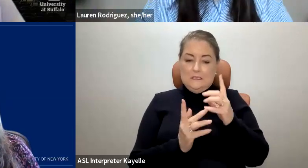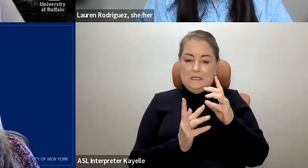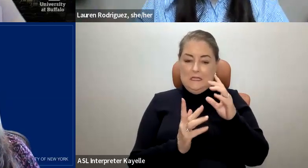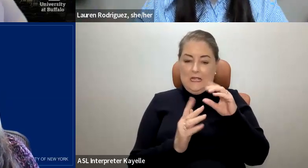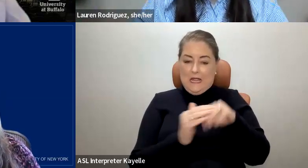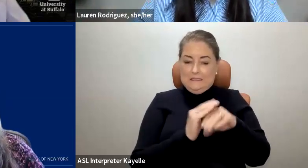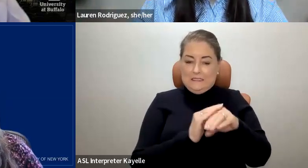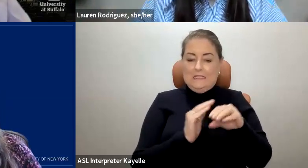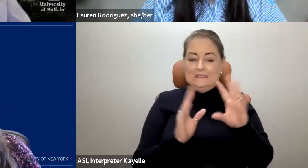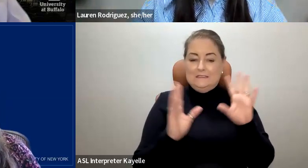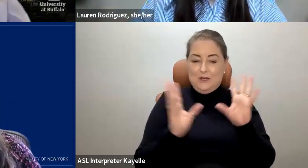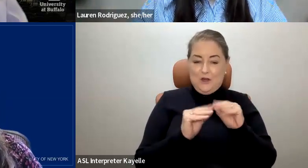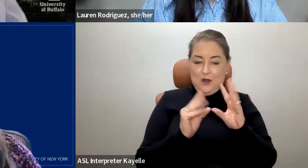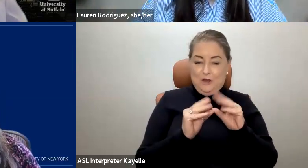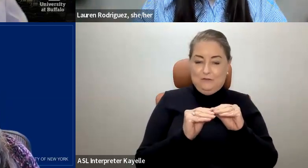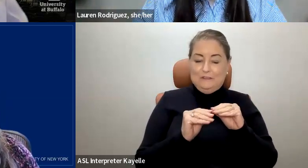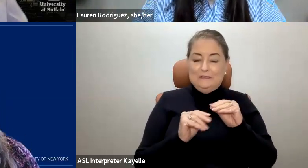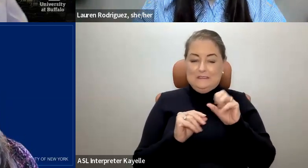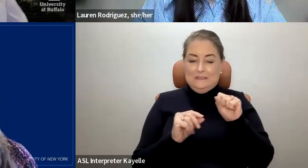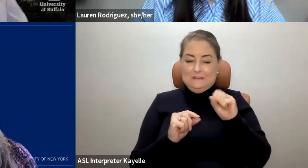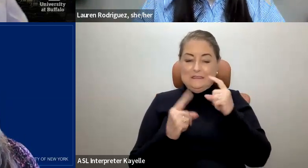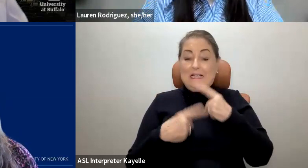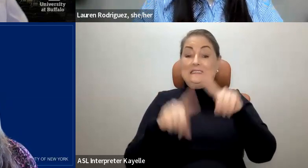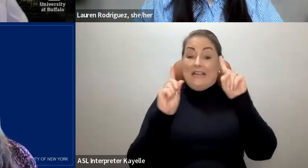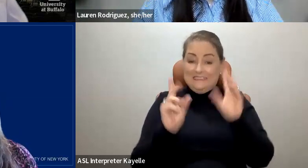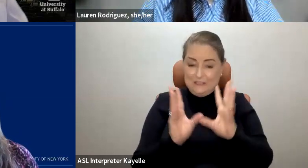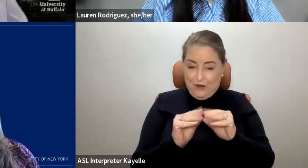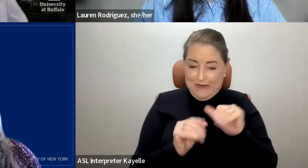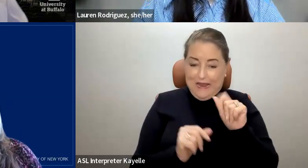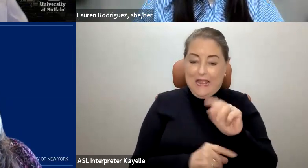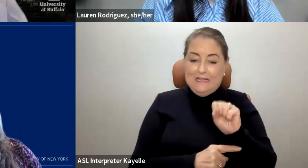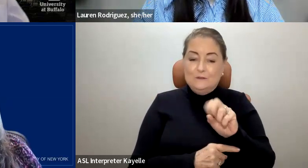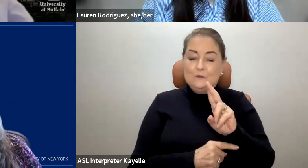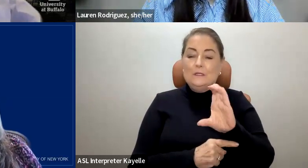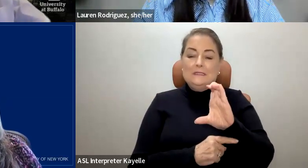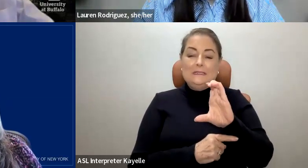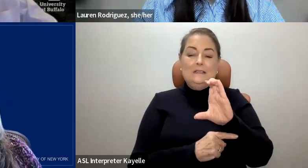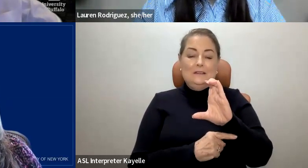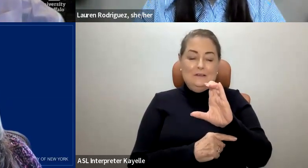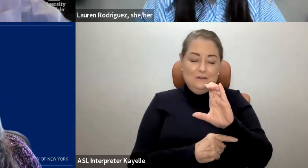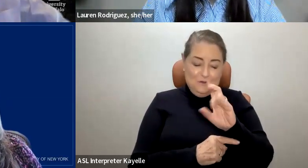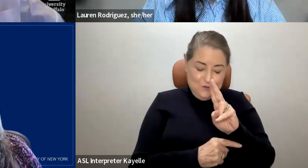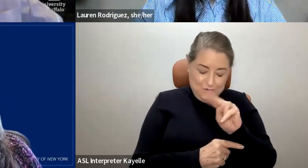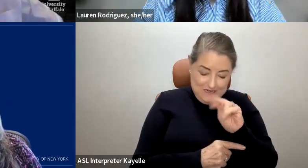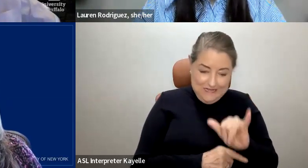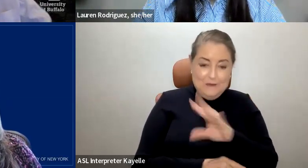week. And so we did a version of this presentation yesterday. And again, we're really glad to be able to join you all to do this